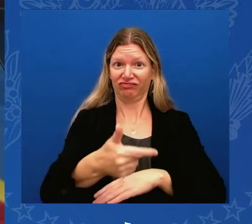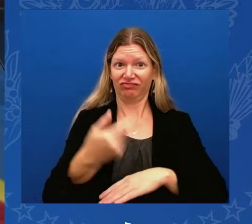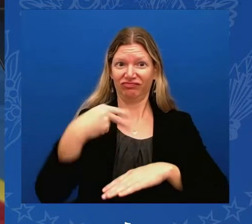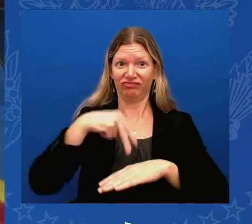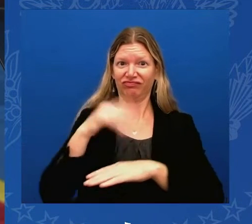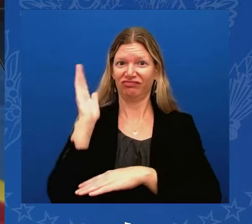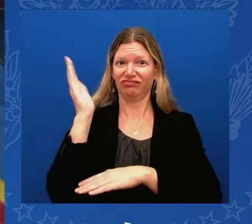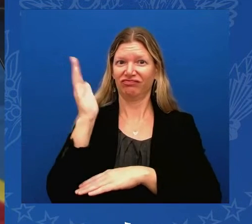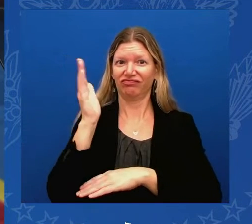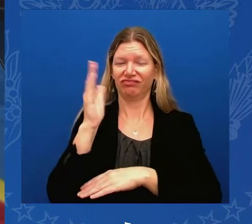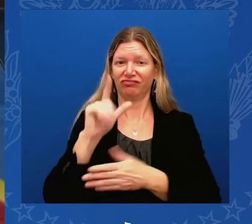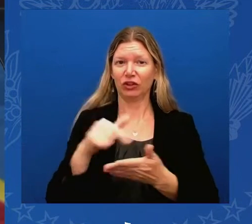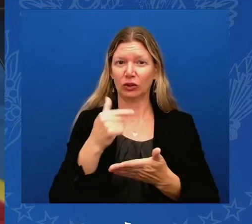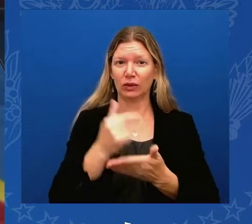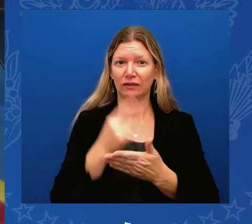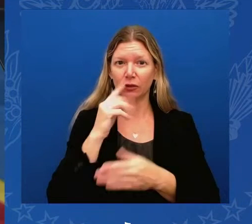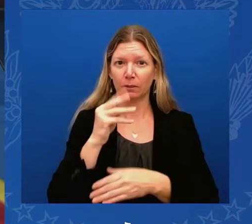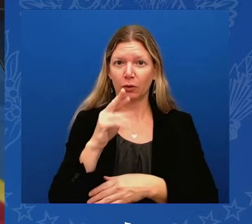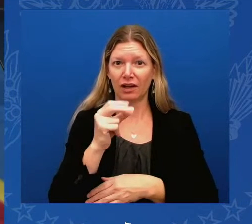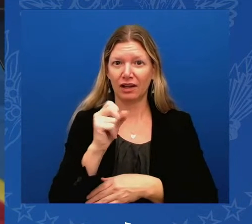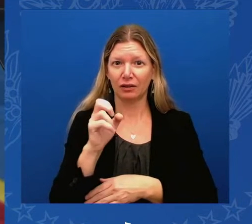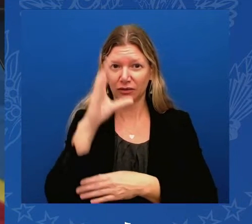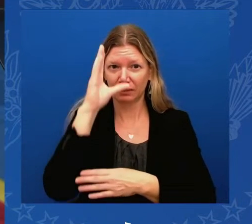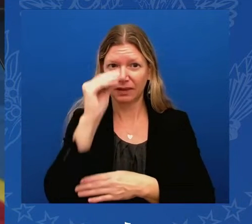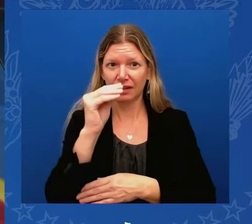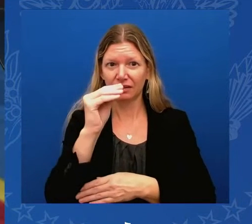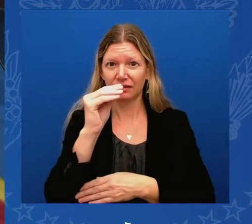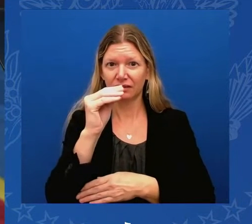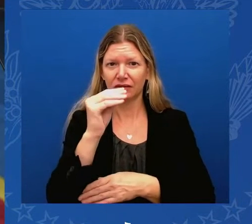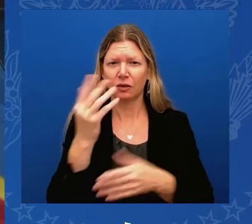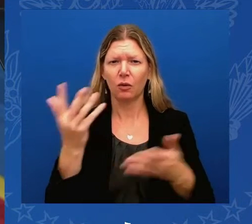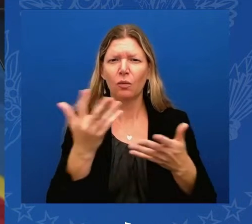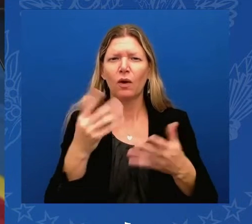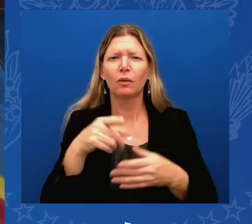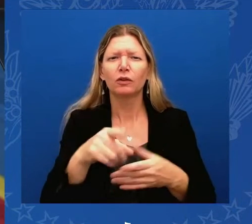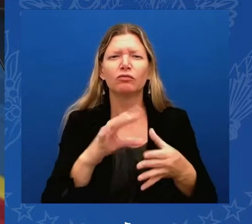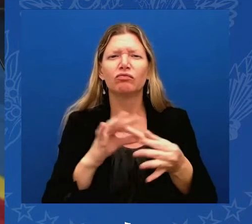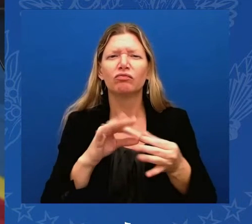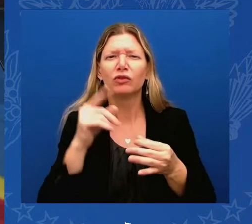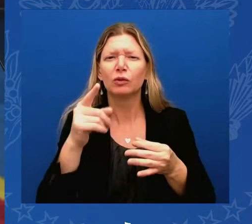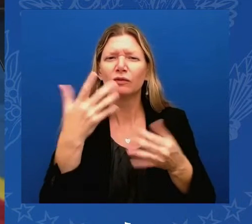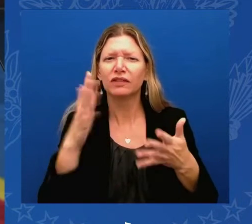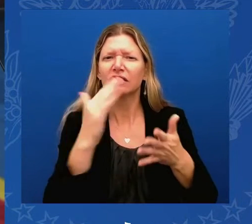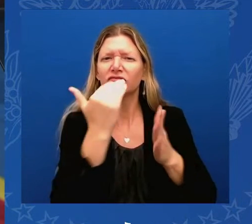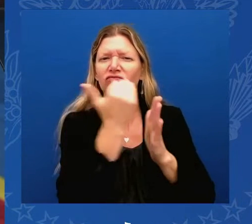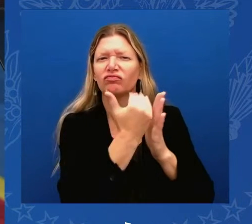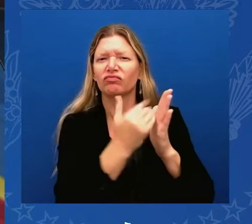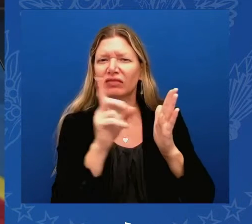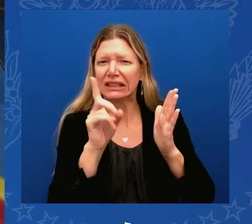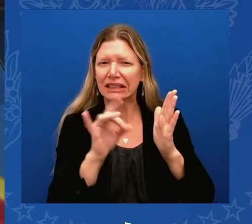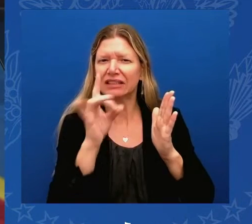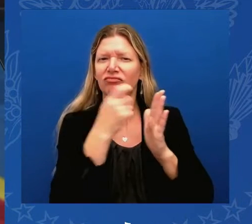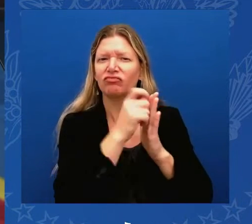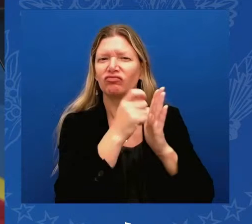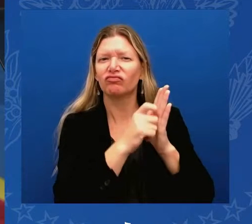What will you say you've done for your family, for your community, your country when it mattered most?